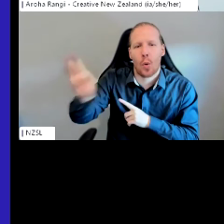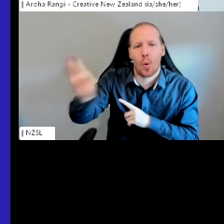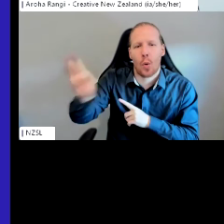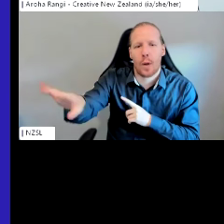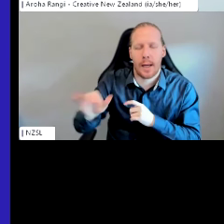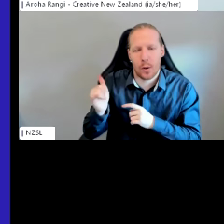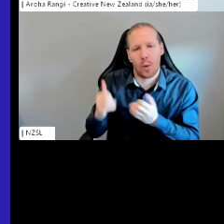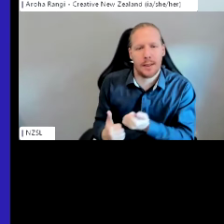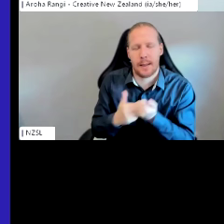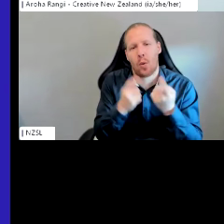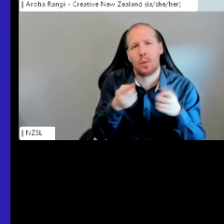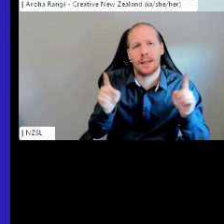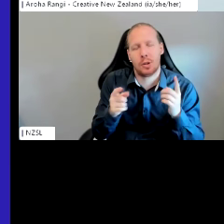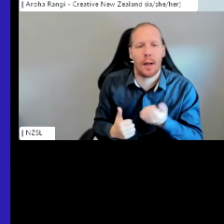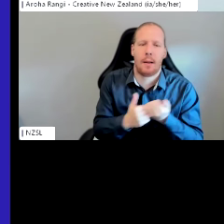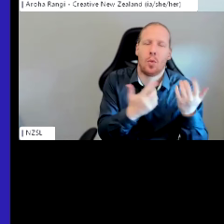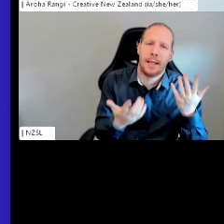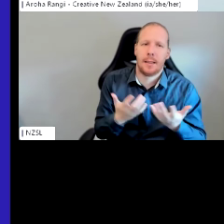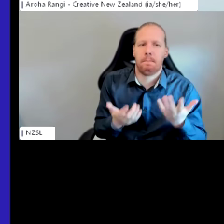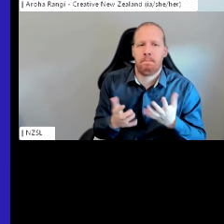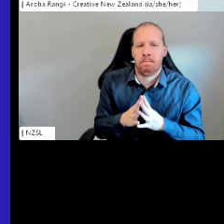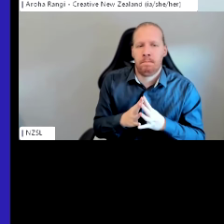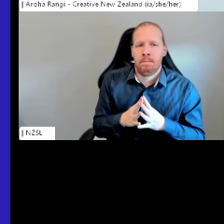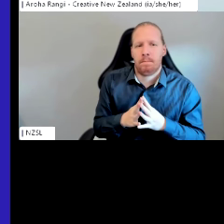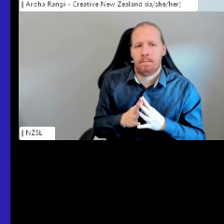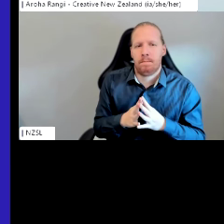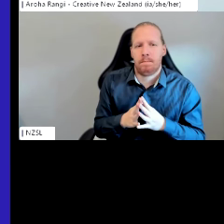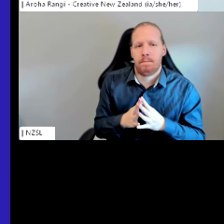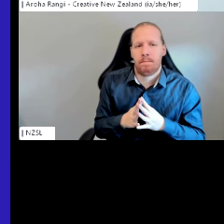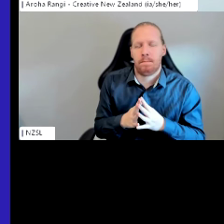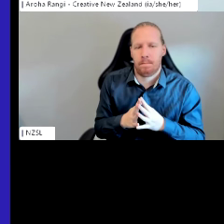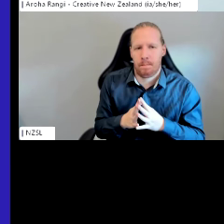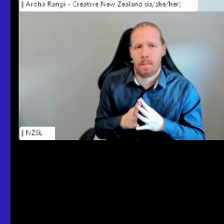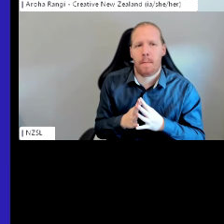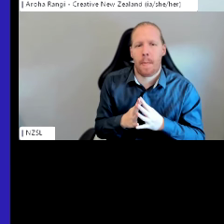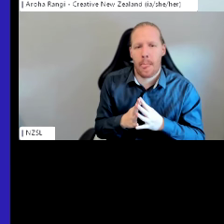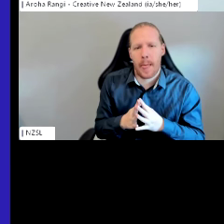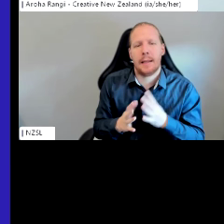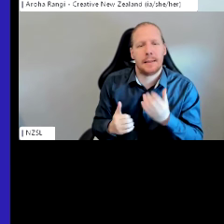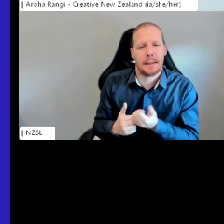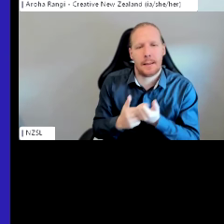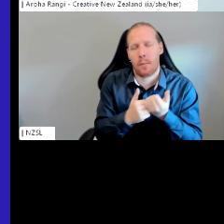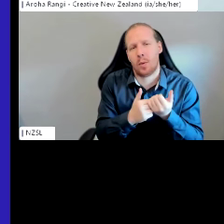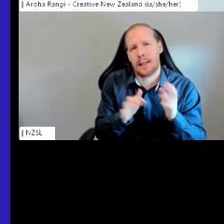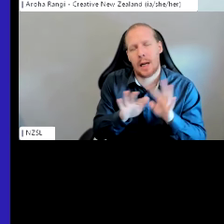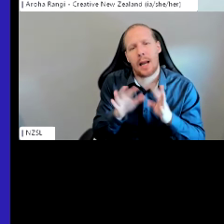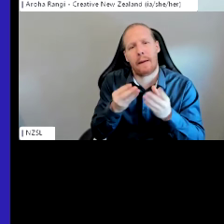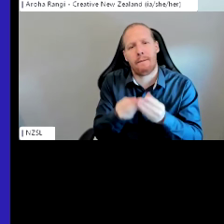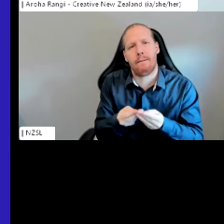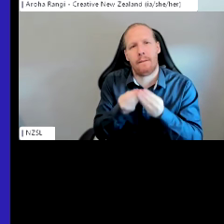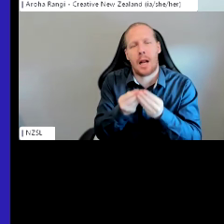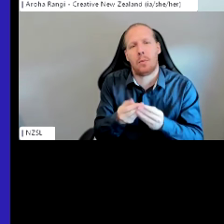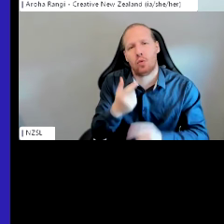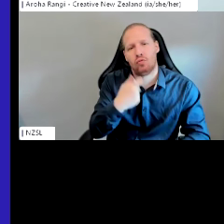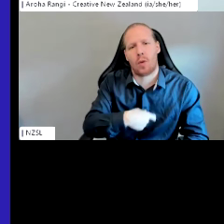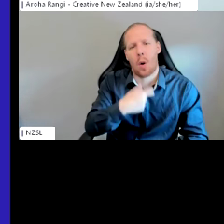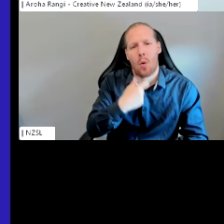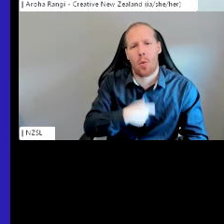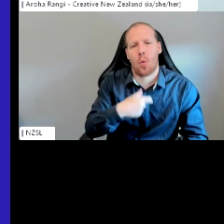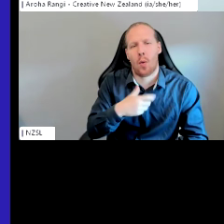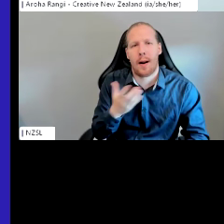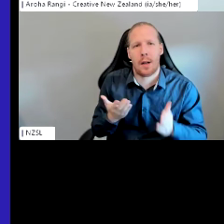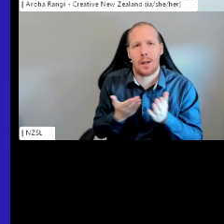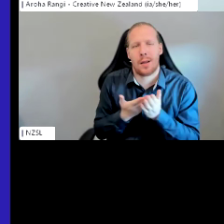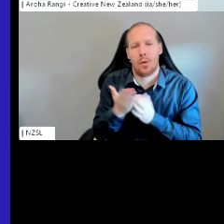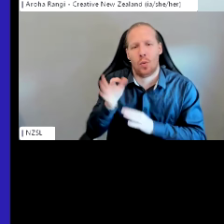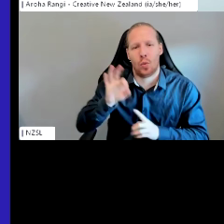they're somehow playing a a role that's really valuable um in the way that the art meets society.